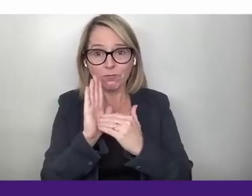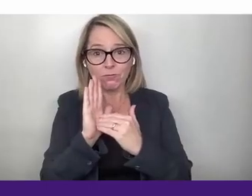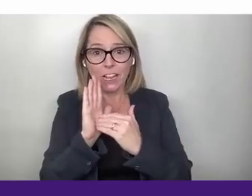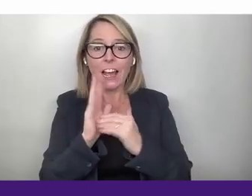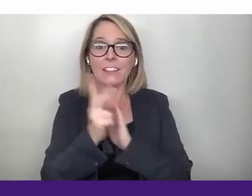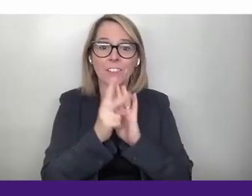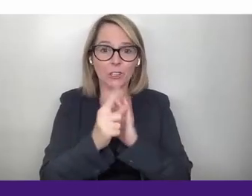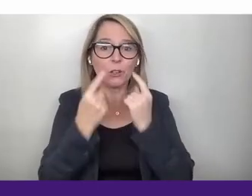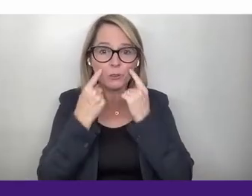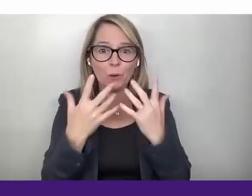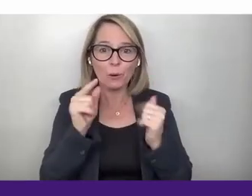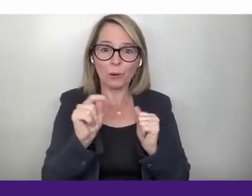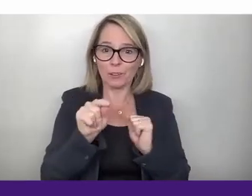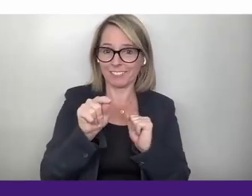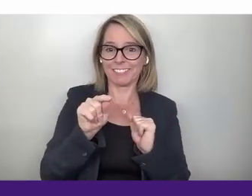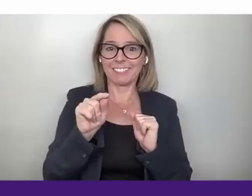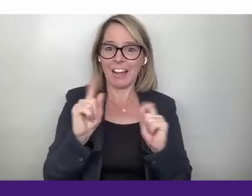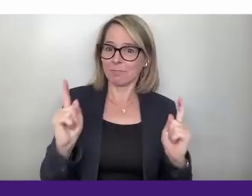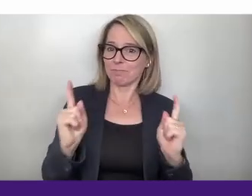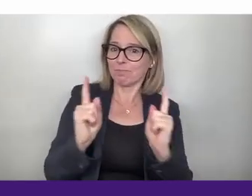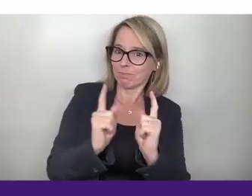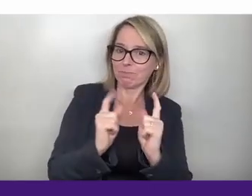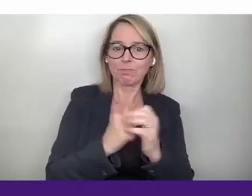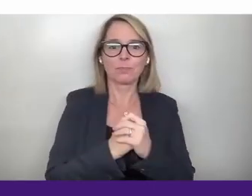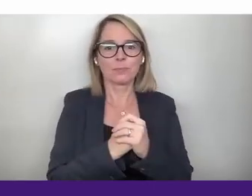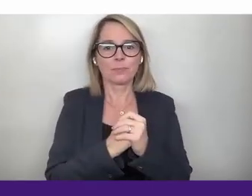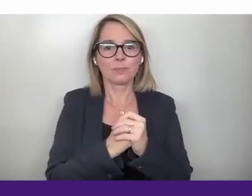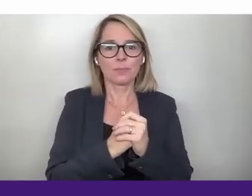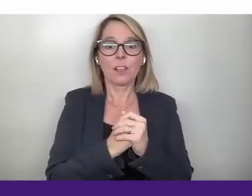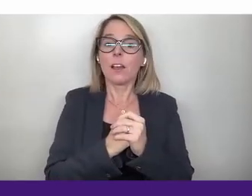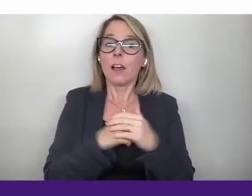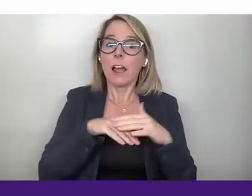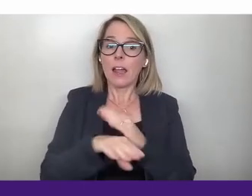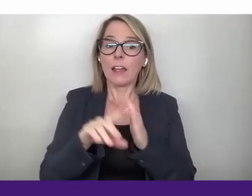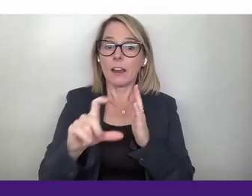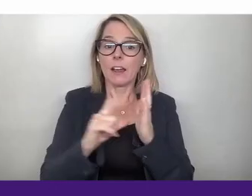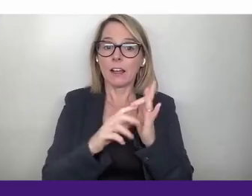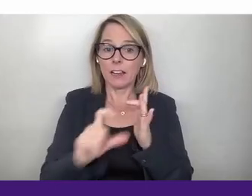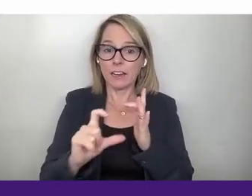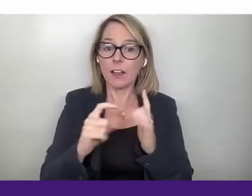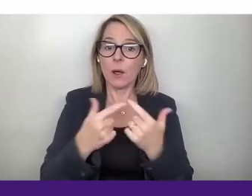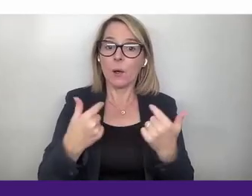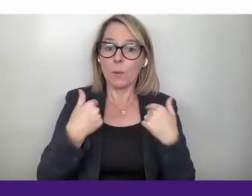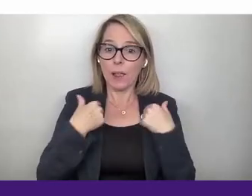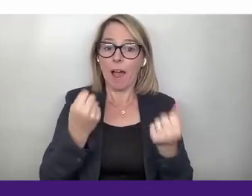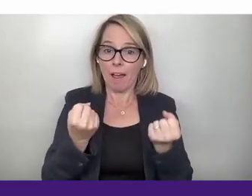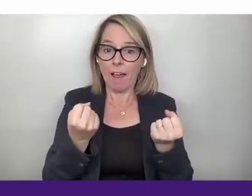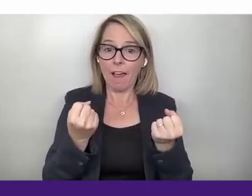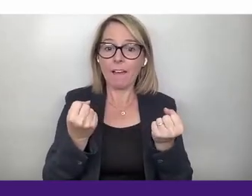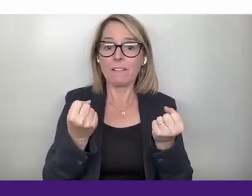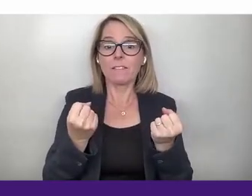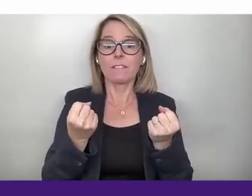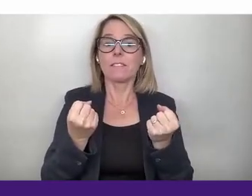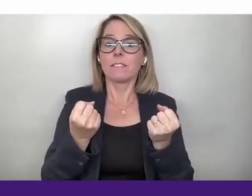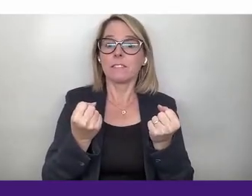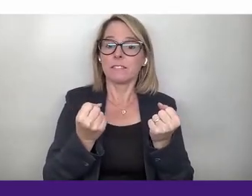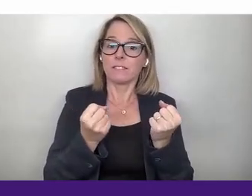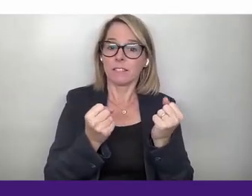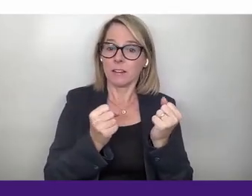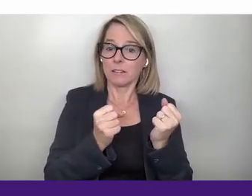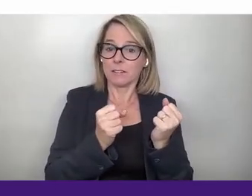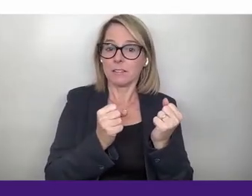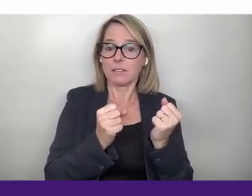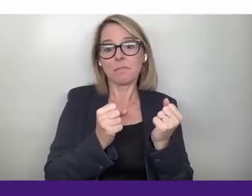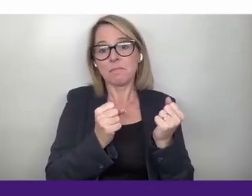that you just saw. And in the clinic, we have some colouring in paper and some fidget toys if people